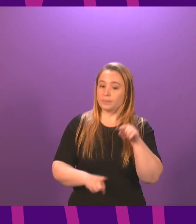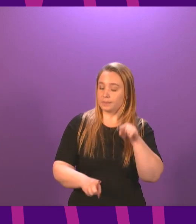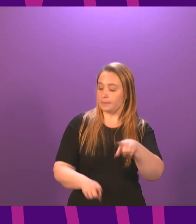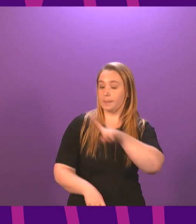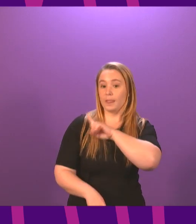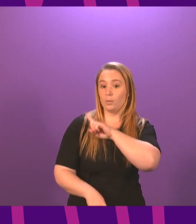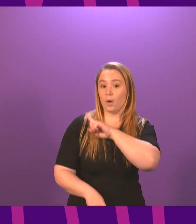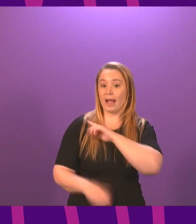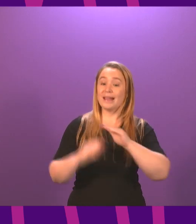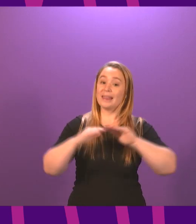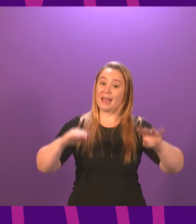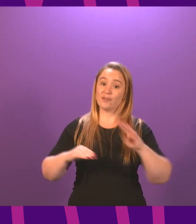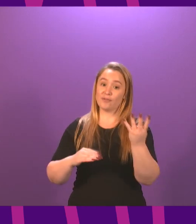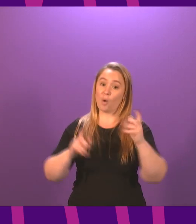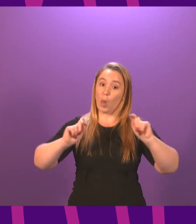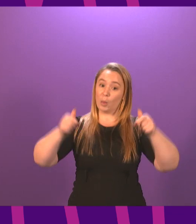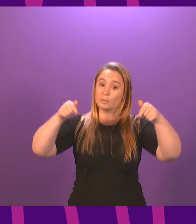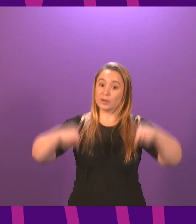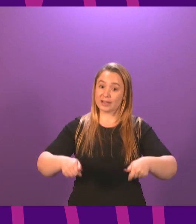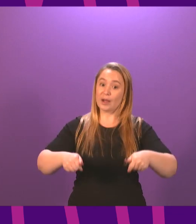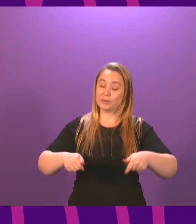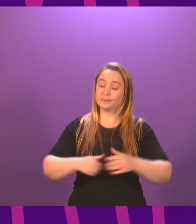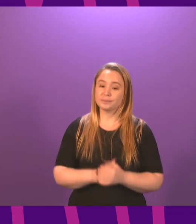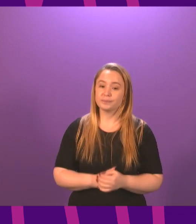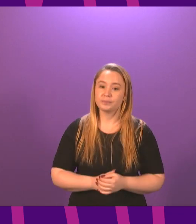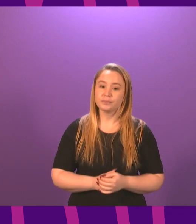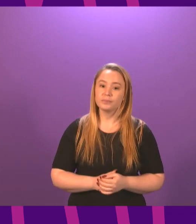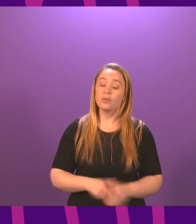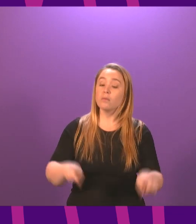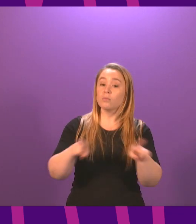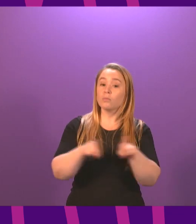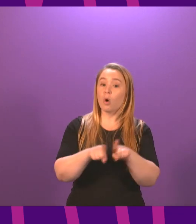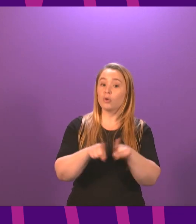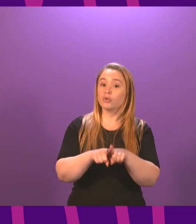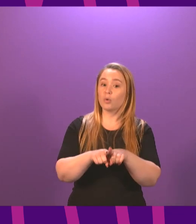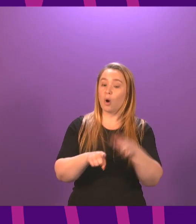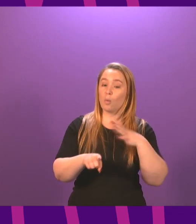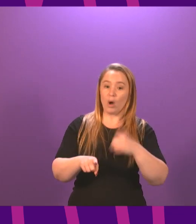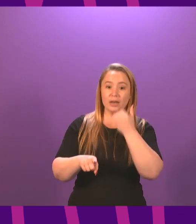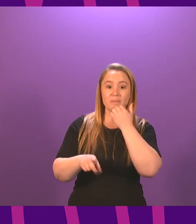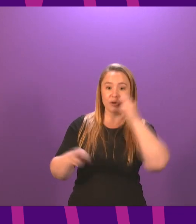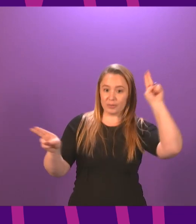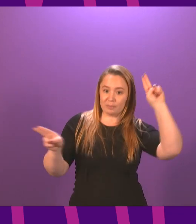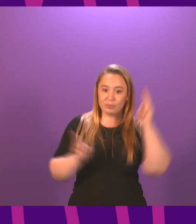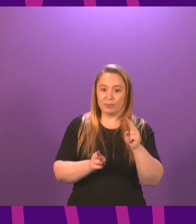be, in large part, due to the level 4 restrictions kicking in. We want to try to accelerate that,